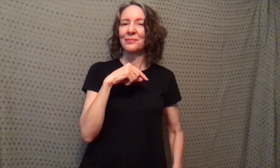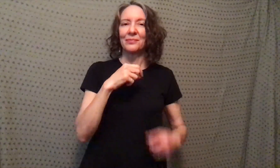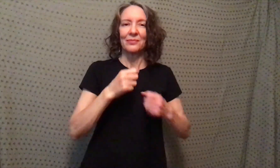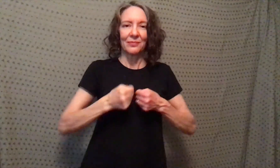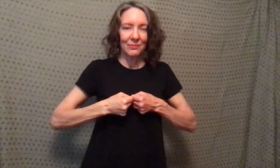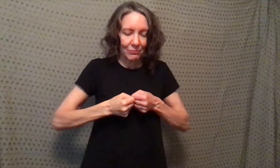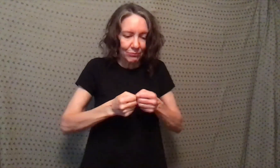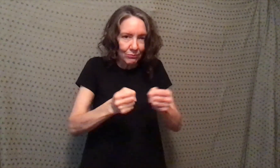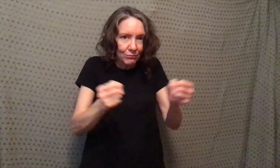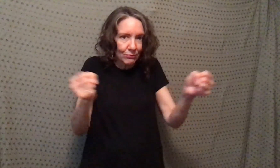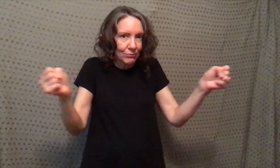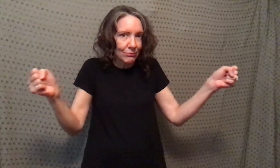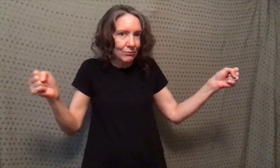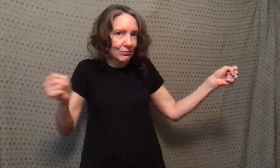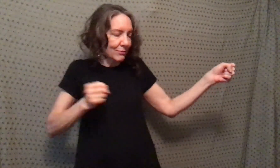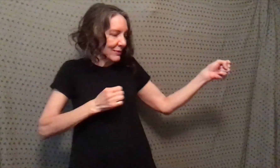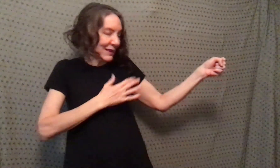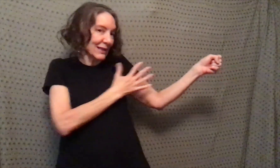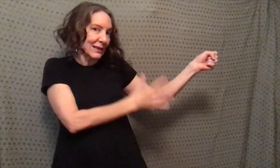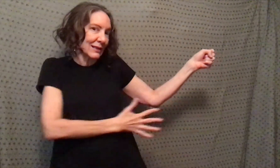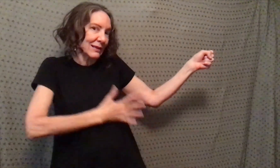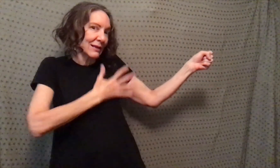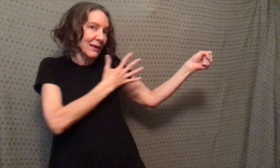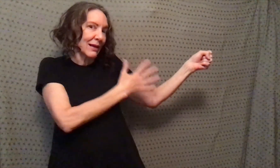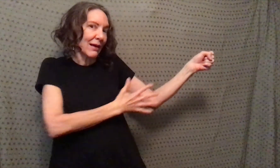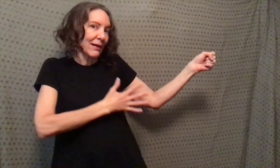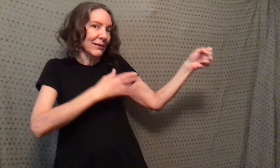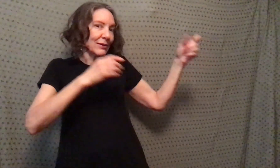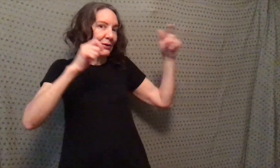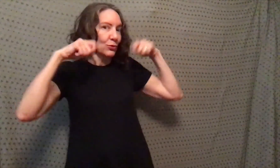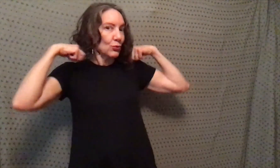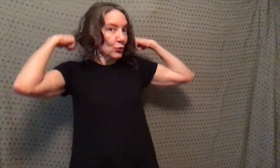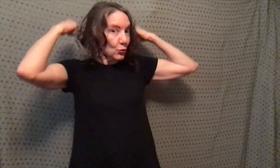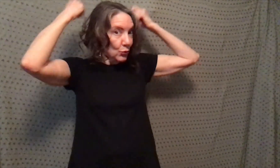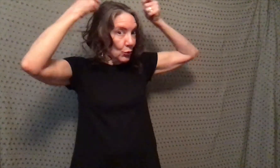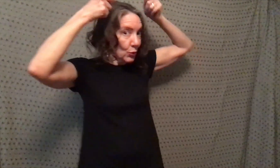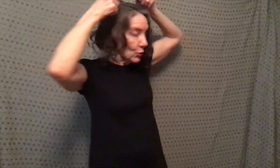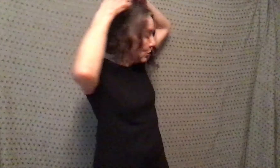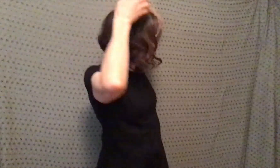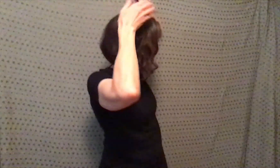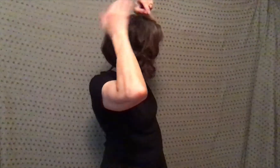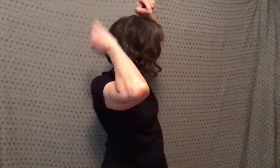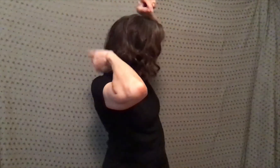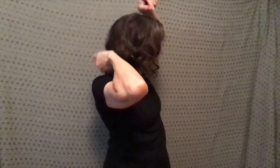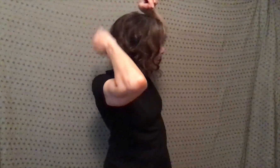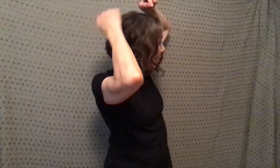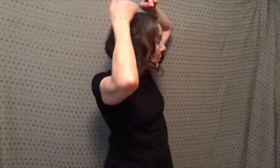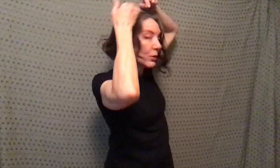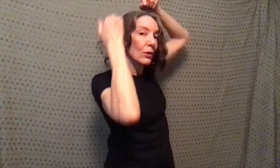fur. The lining inside the jacket and the outer part of